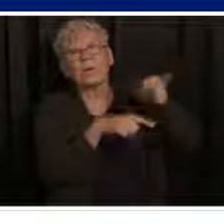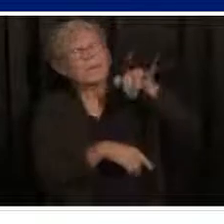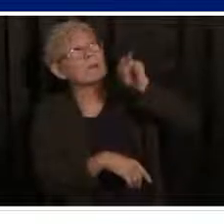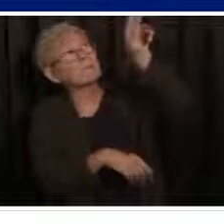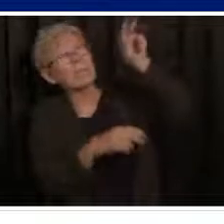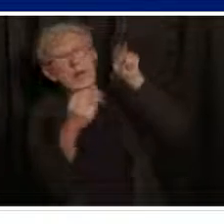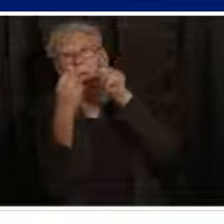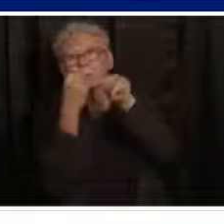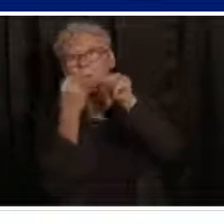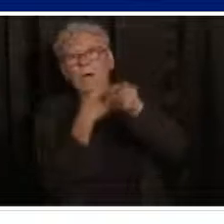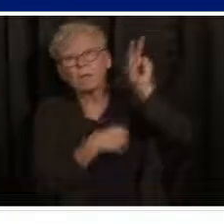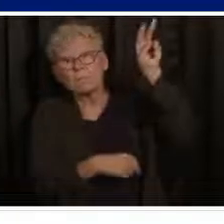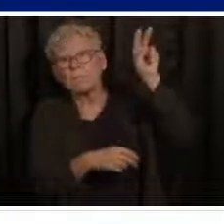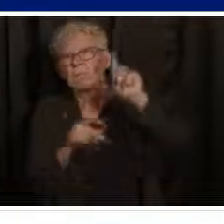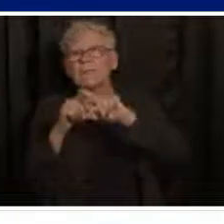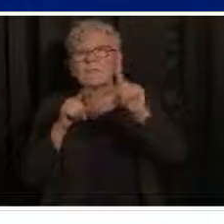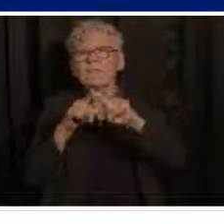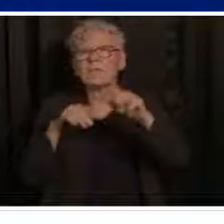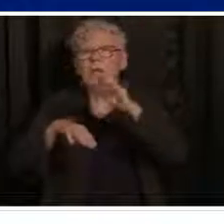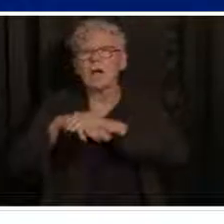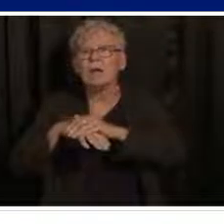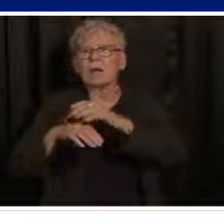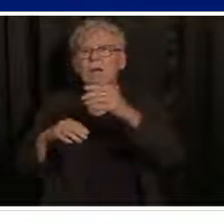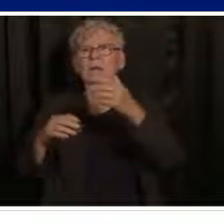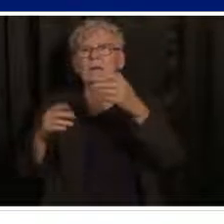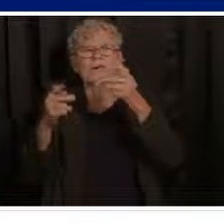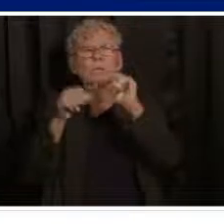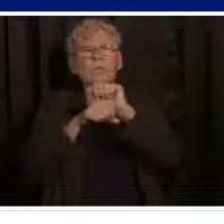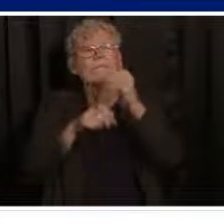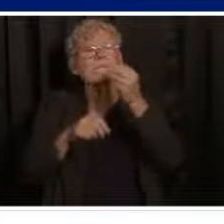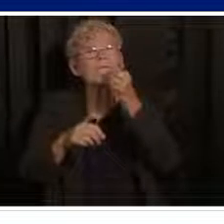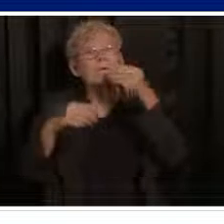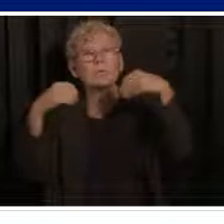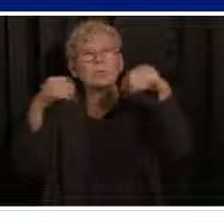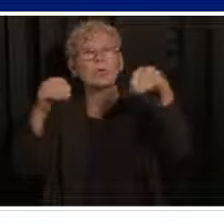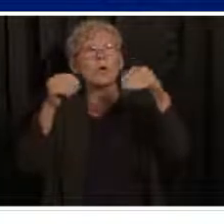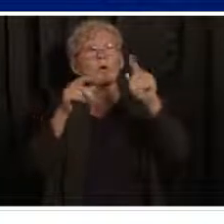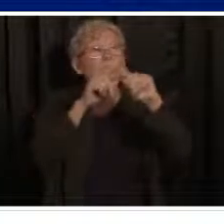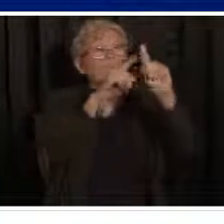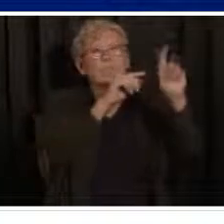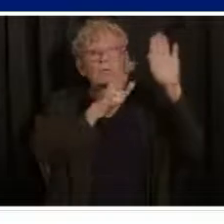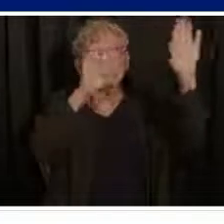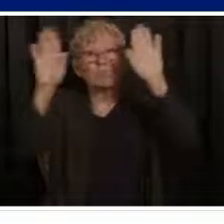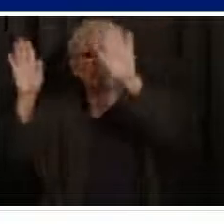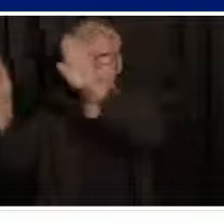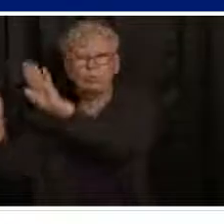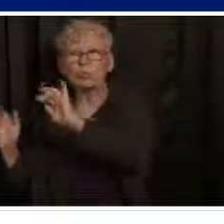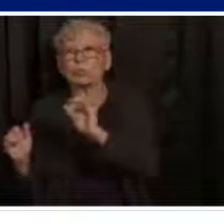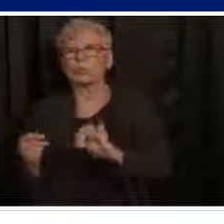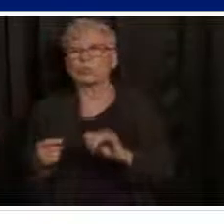for all of our communications and campaign tactics, we're using vaccine administration data to plan and we're using